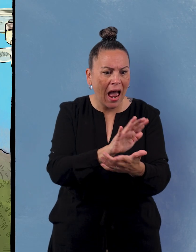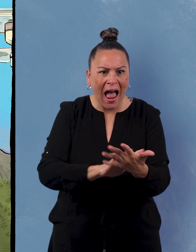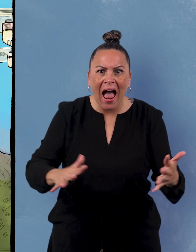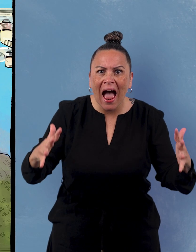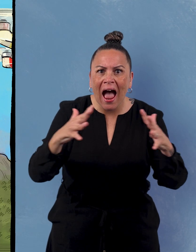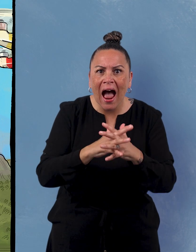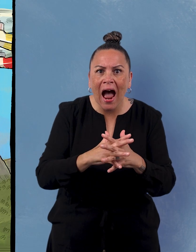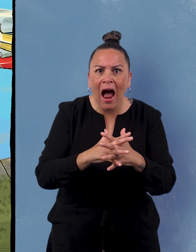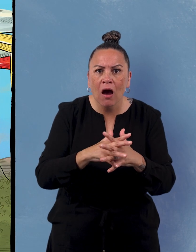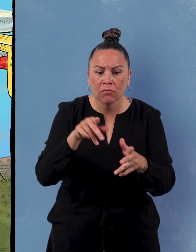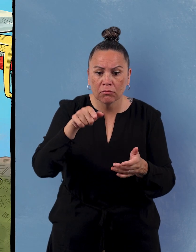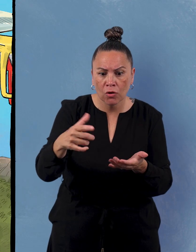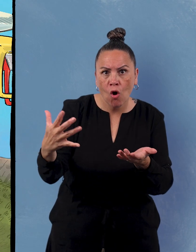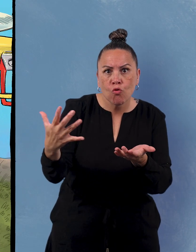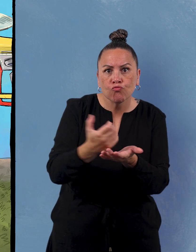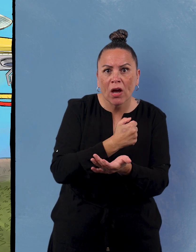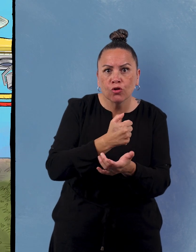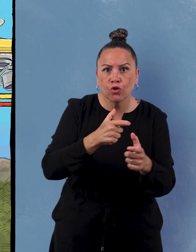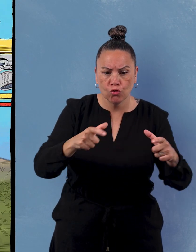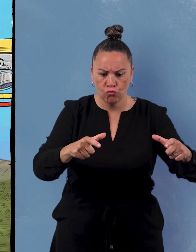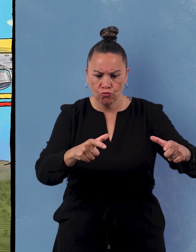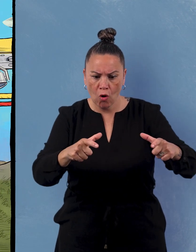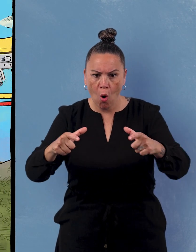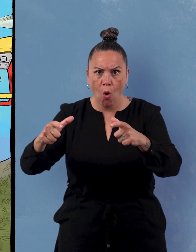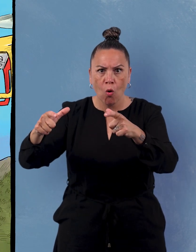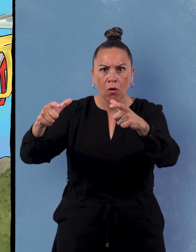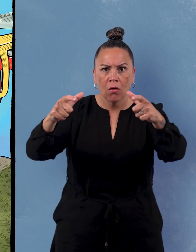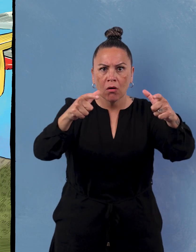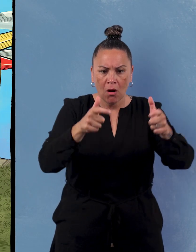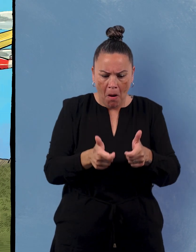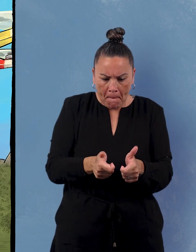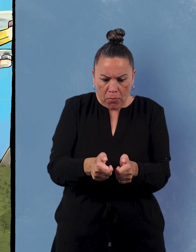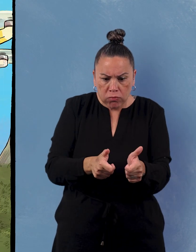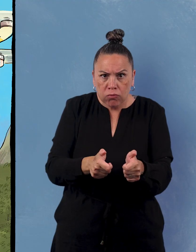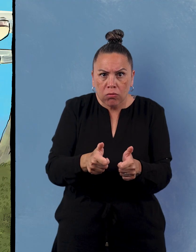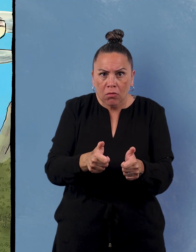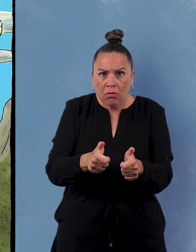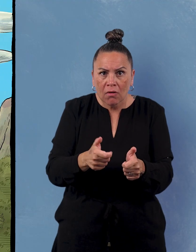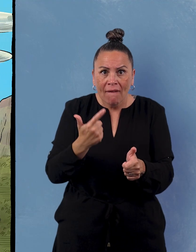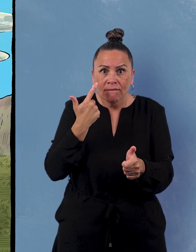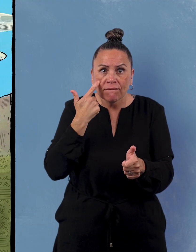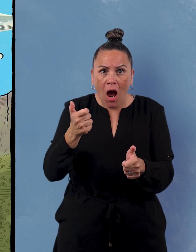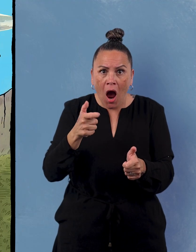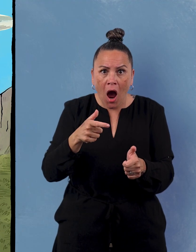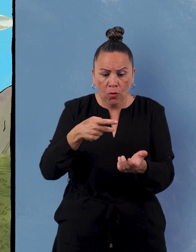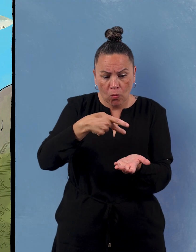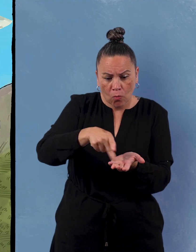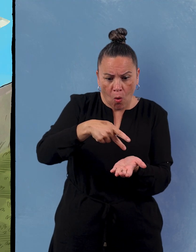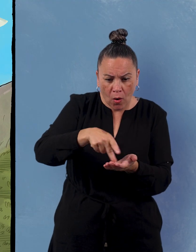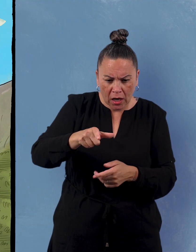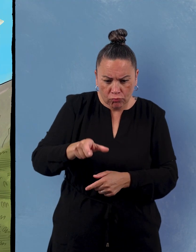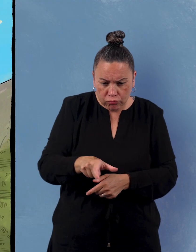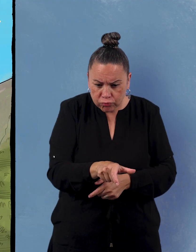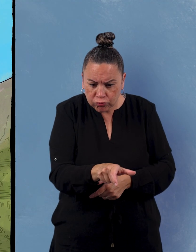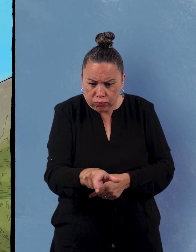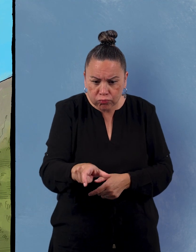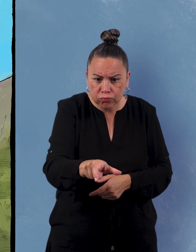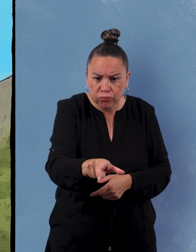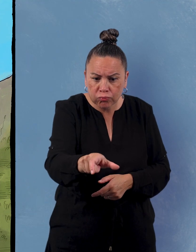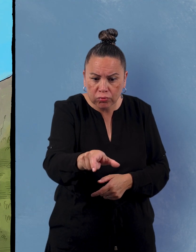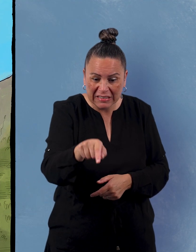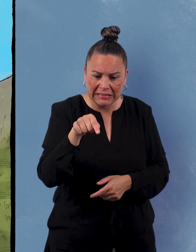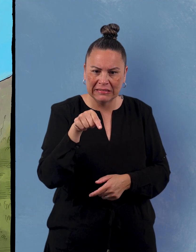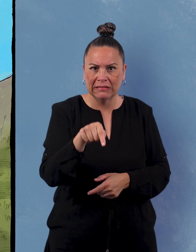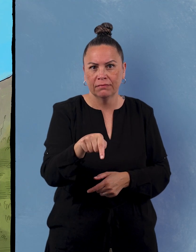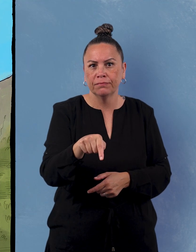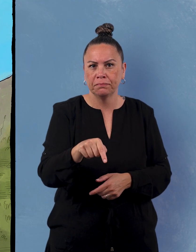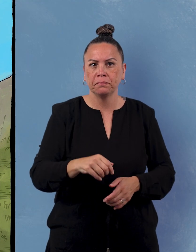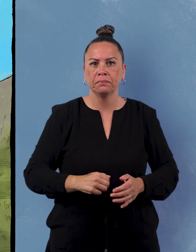Off goes the rescue drone to search the walking track.